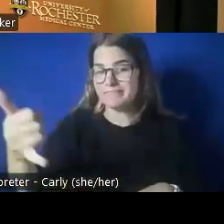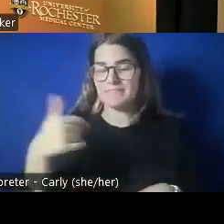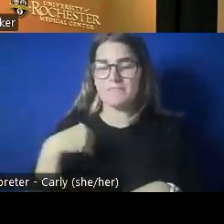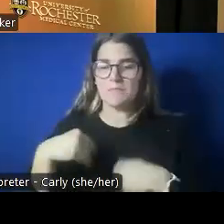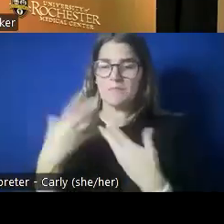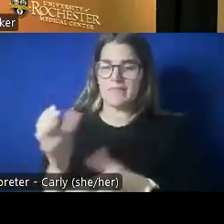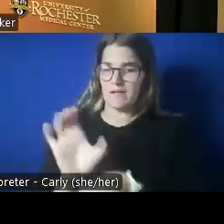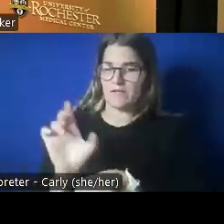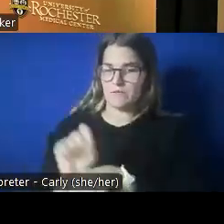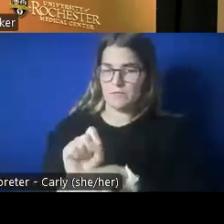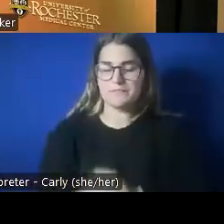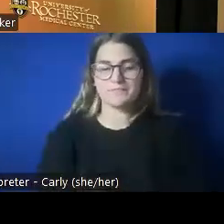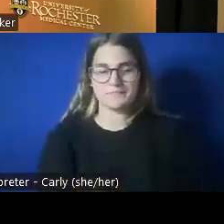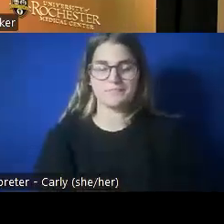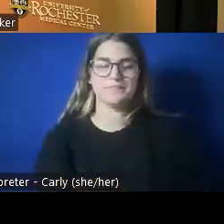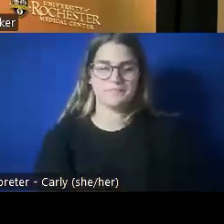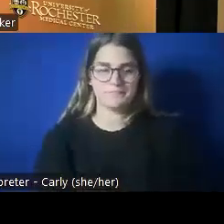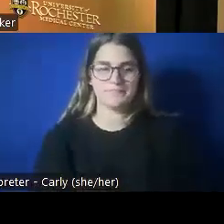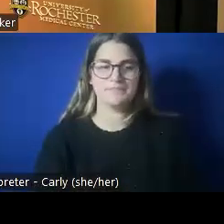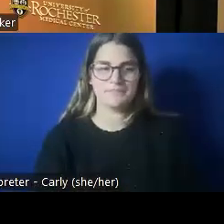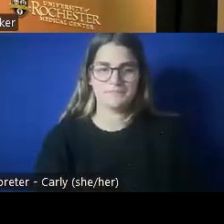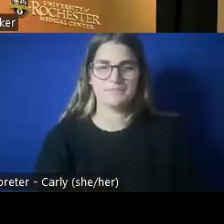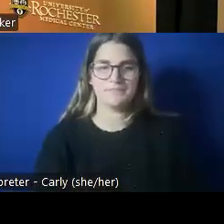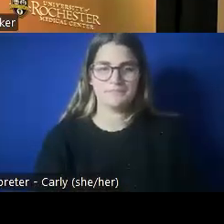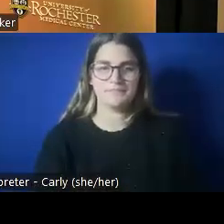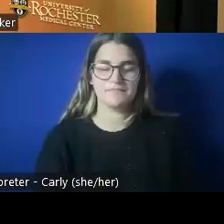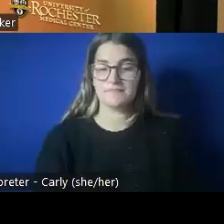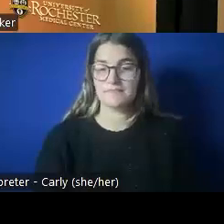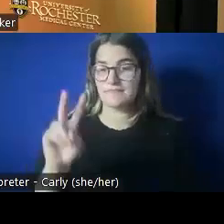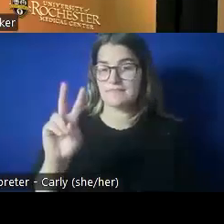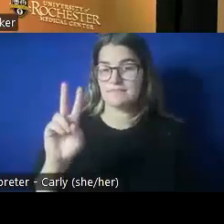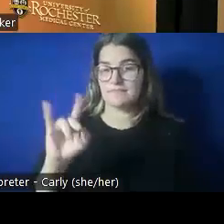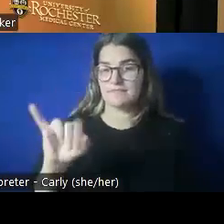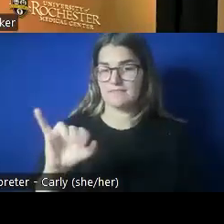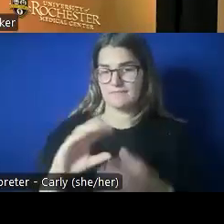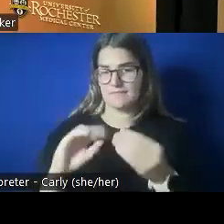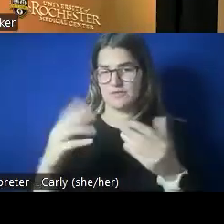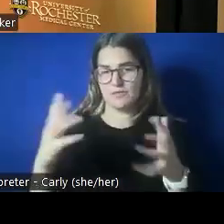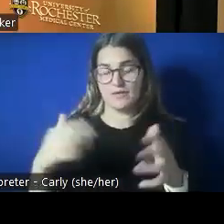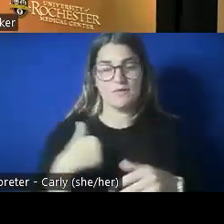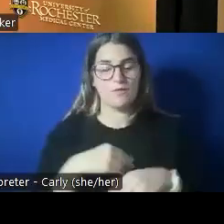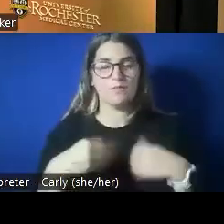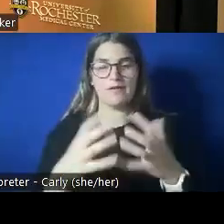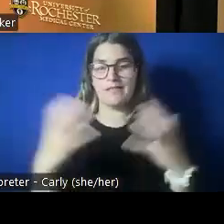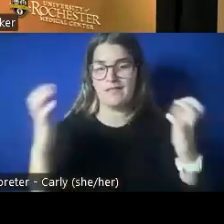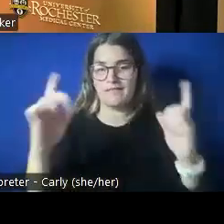you um we also as um Vicki mentioned do a lot of Education throughout the entire hospital so